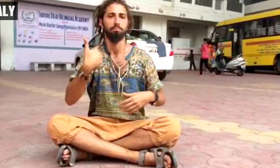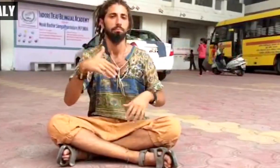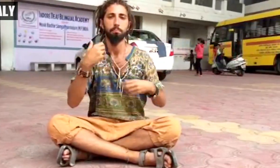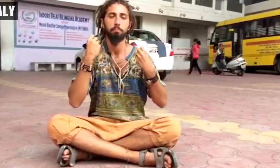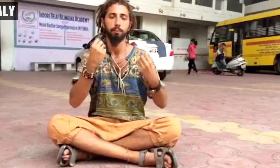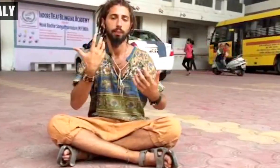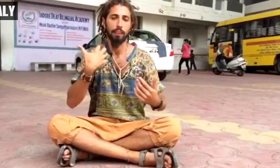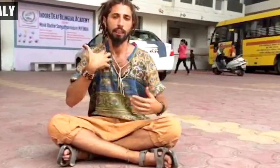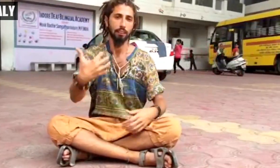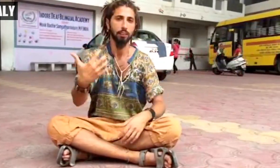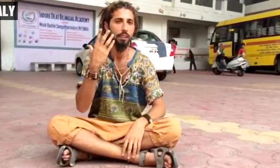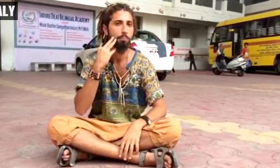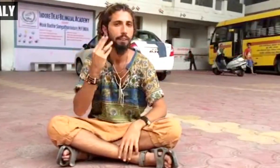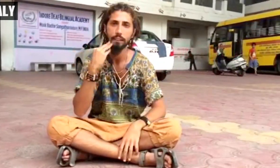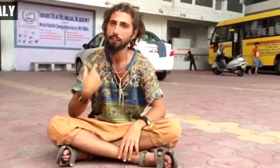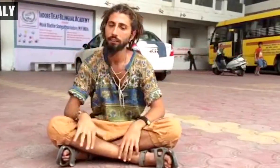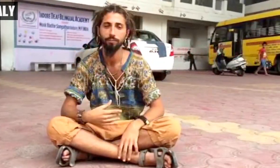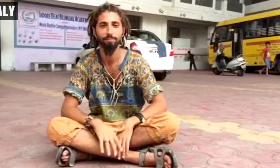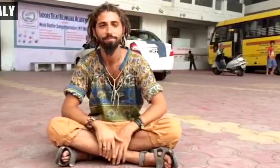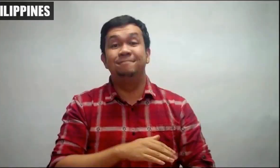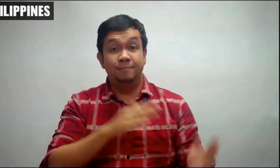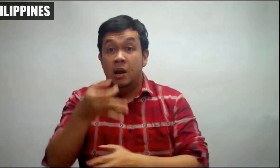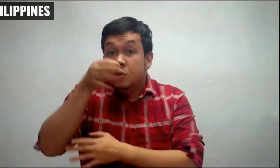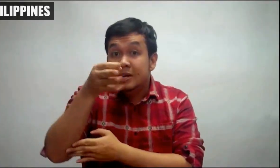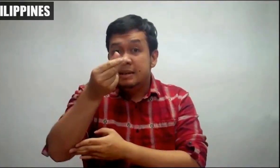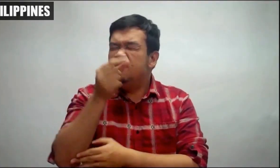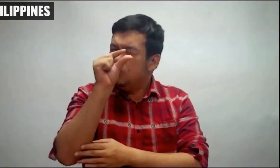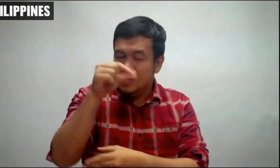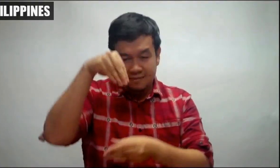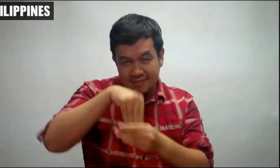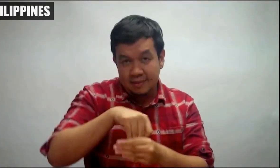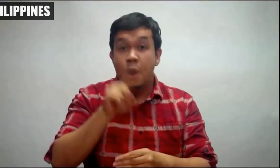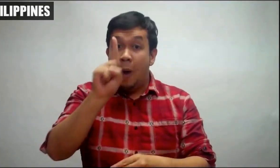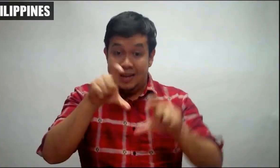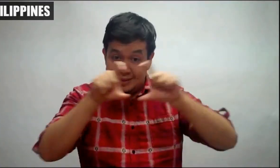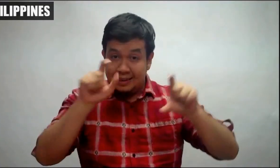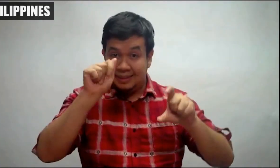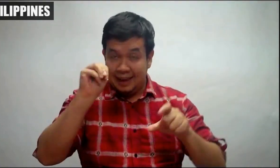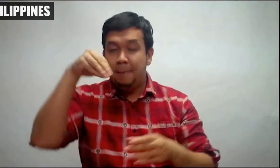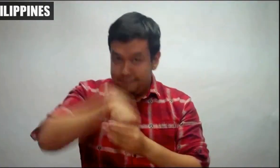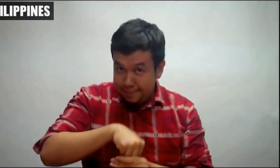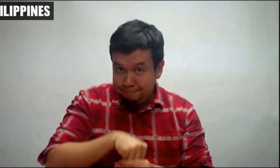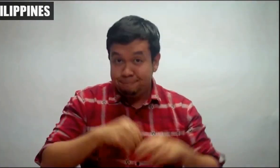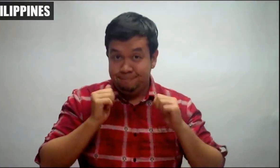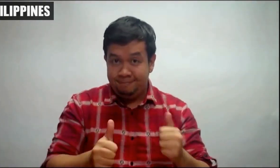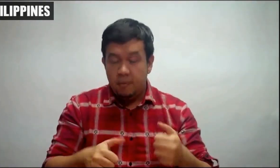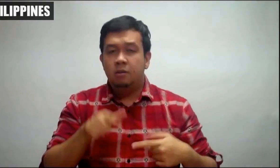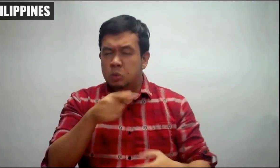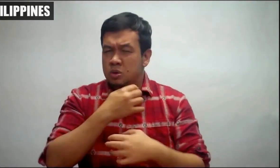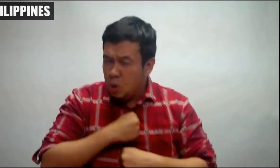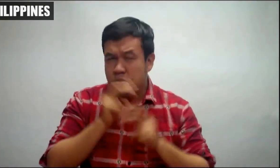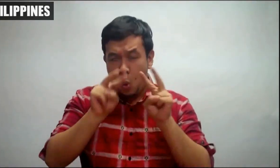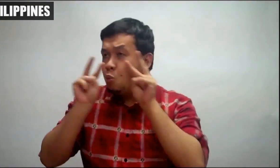Doing this will be interesting experience! Make sure your wallet/money/cards are safe when you are sightseeing. Store them somewhere that is safe.